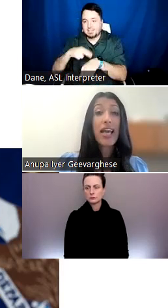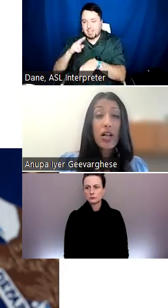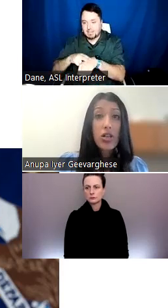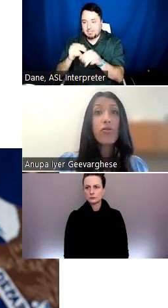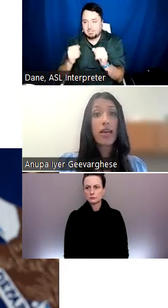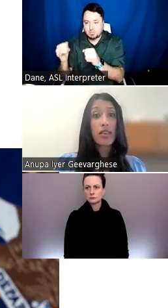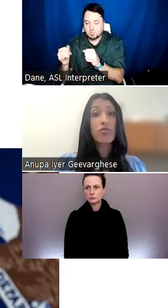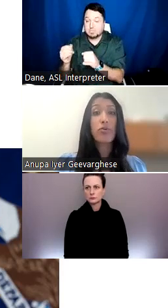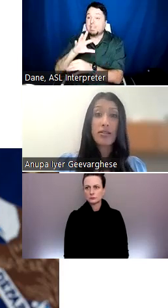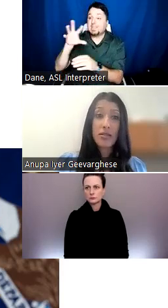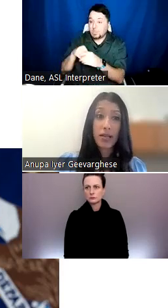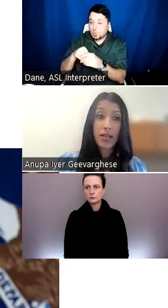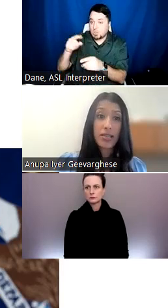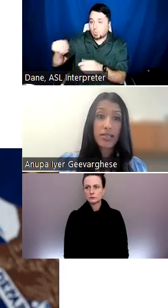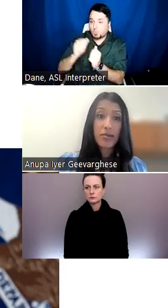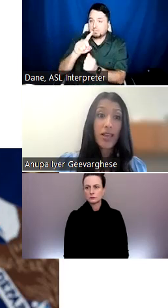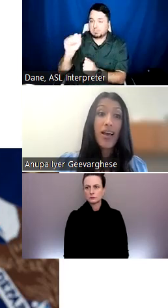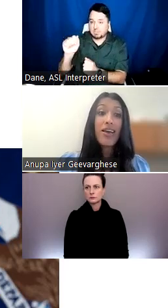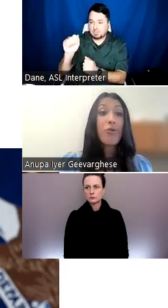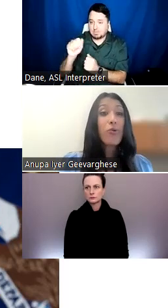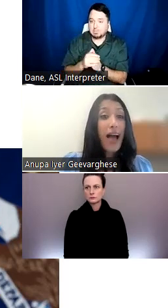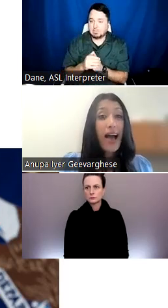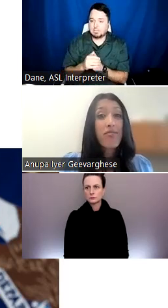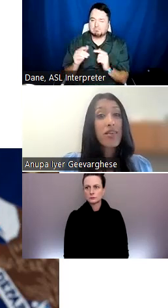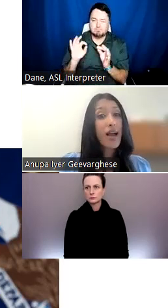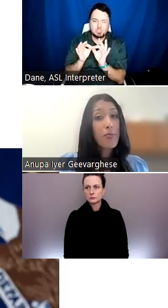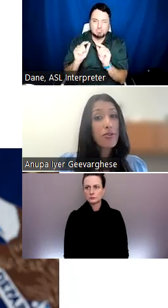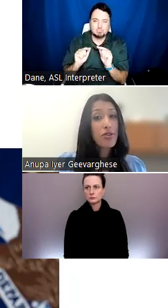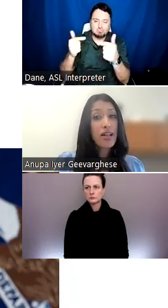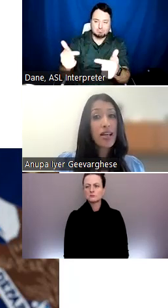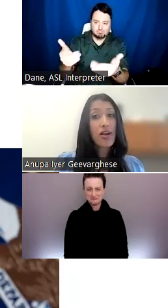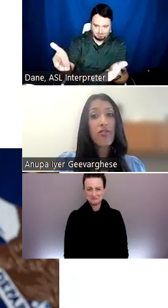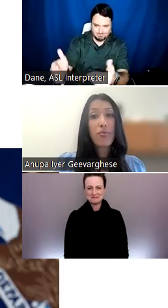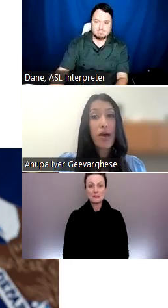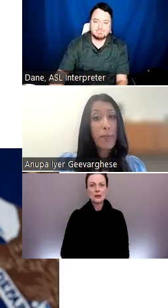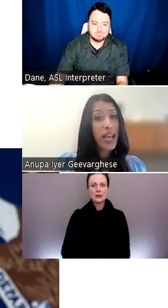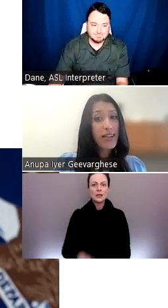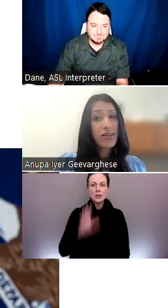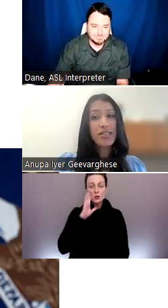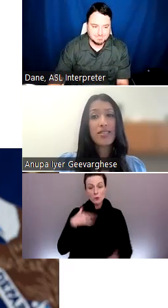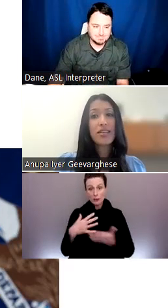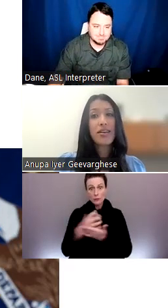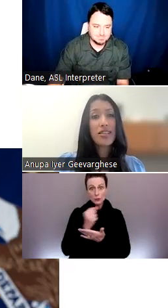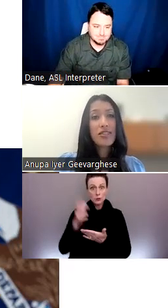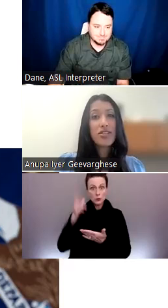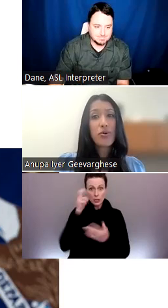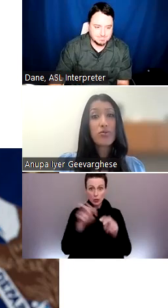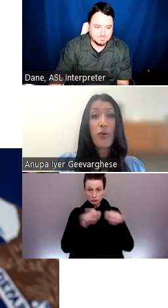Including those with disabilities. You have the opportunity to hear from a panel of those